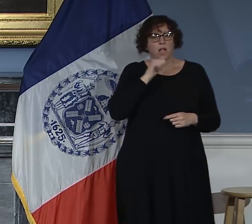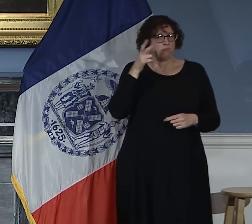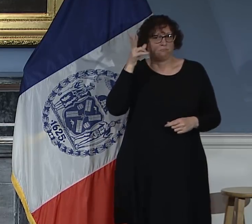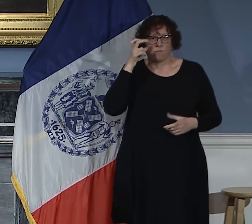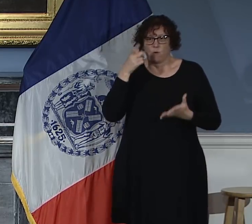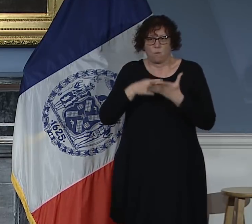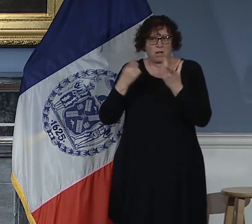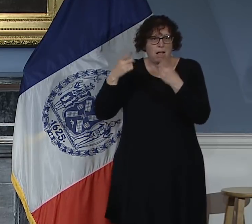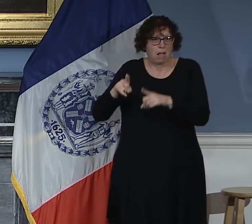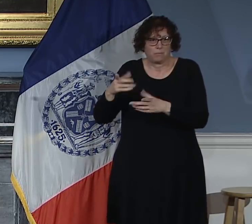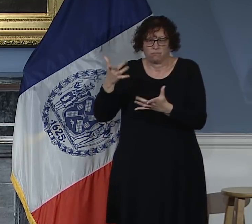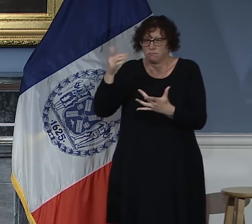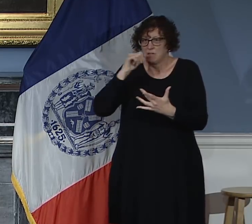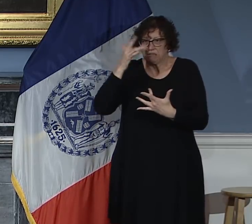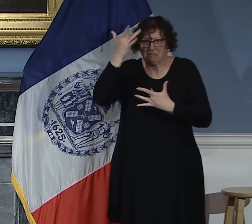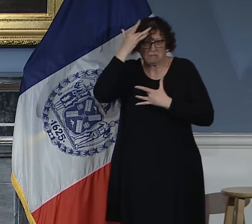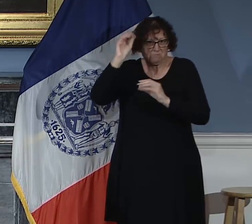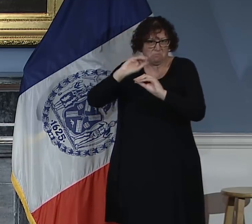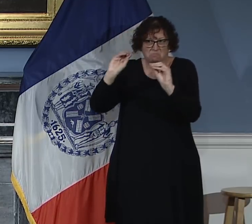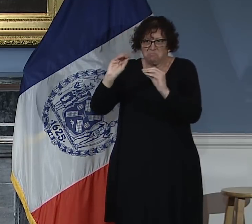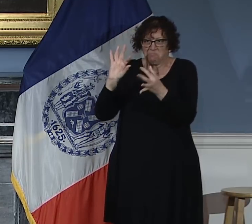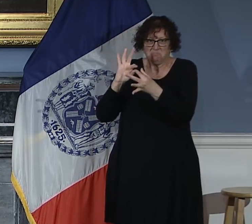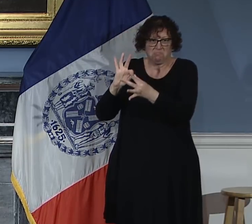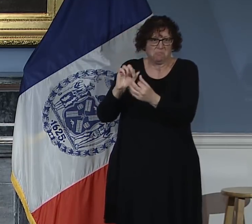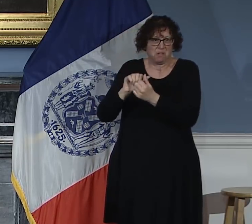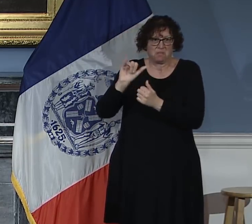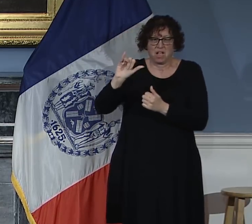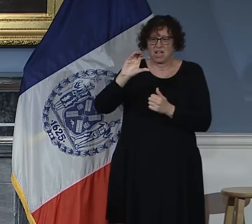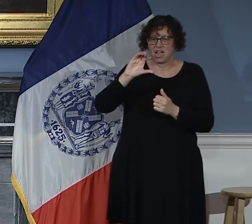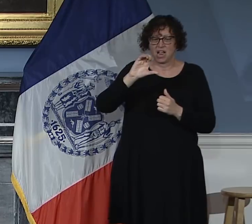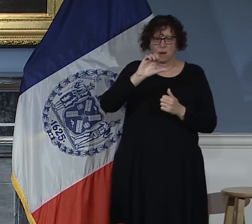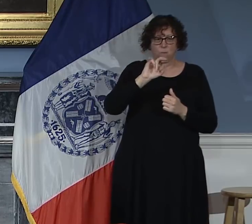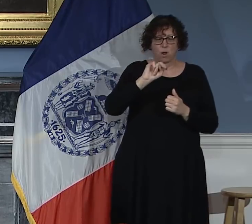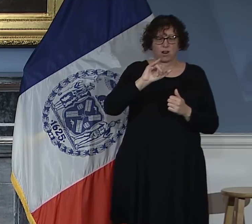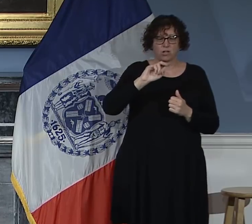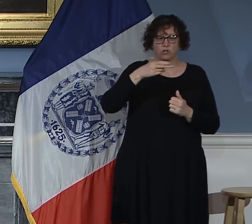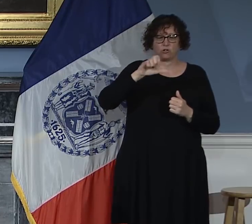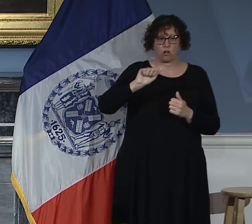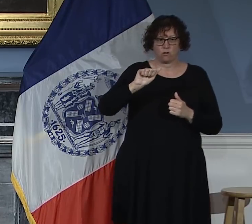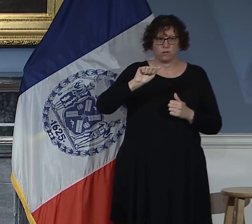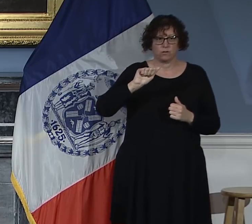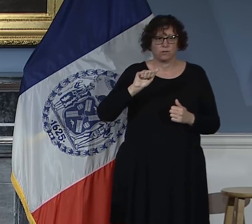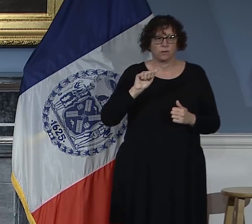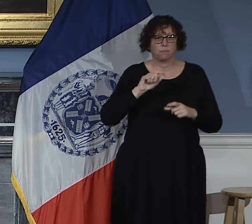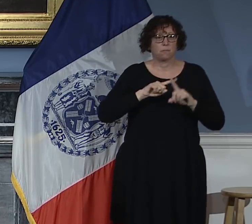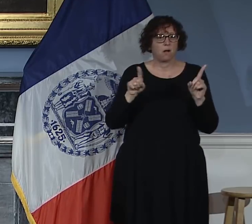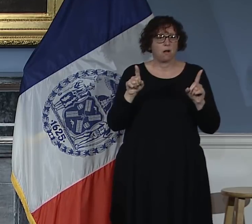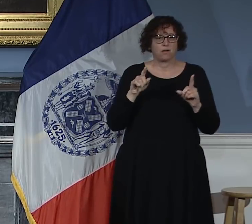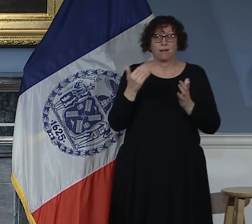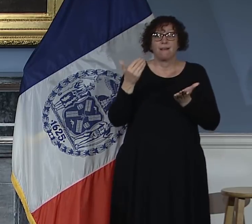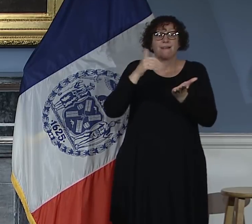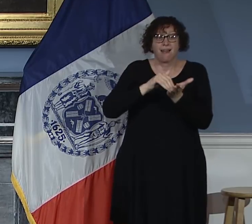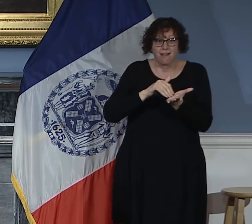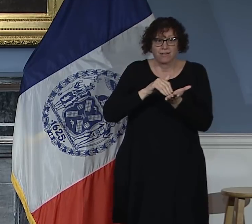I HAVE NOT BEEN TOLD OF A CASE AMONG THOSE RESIDENTS. WIA NTTONO TE WITH THE NUMBERS